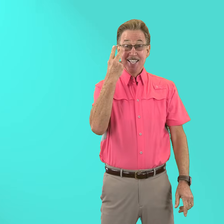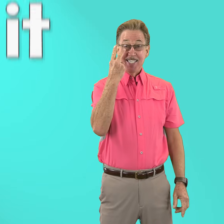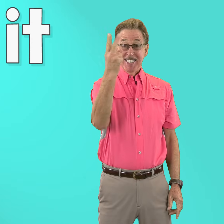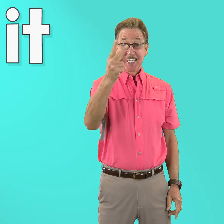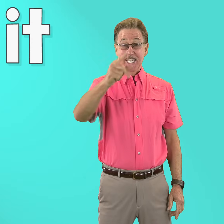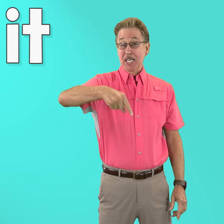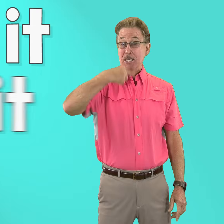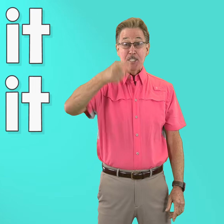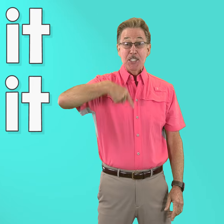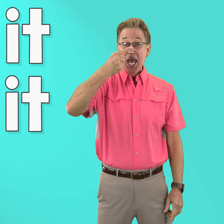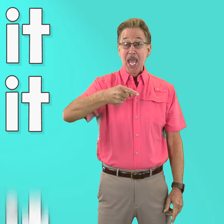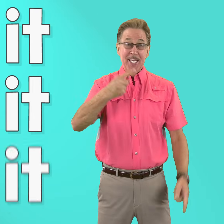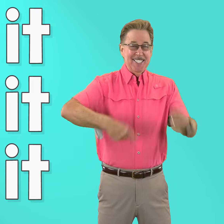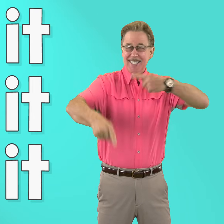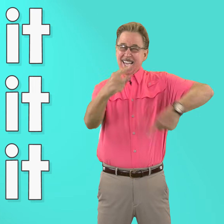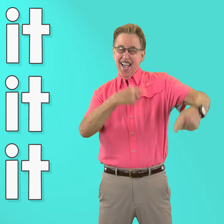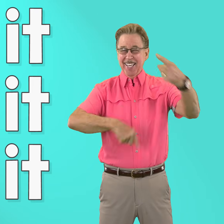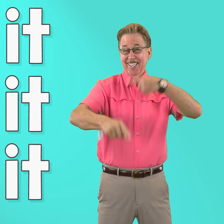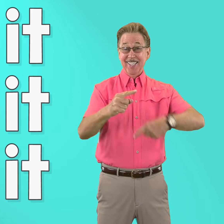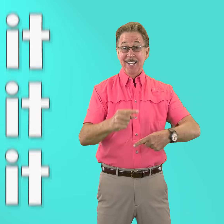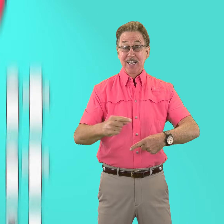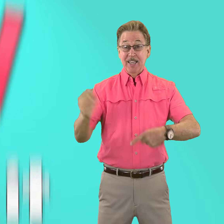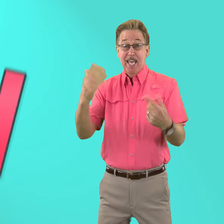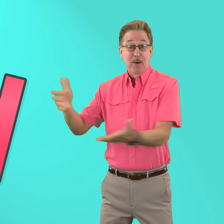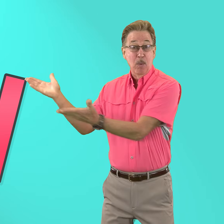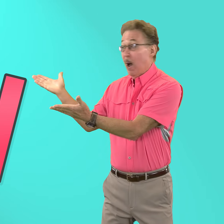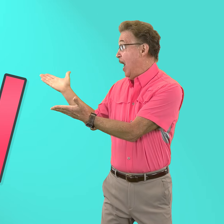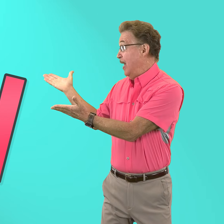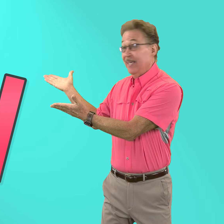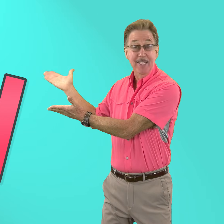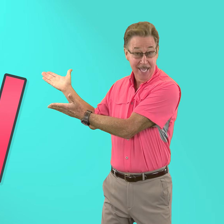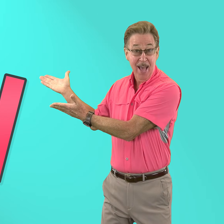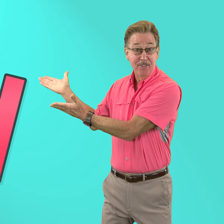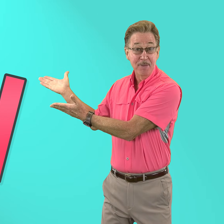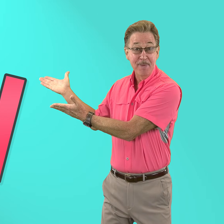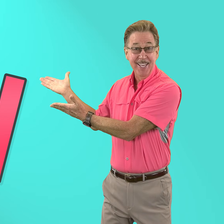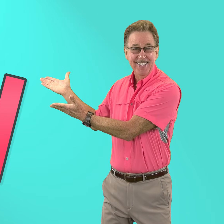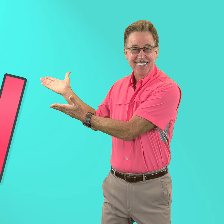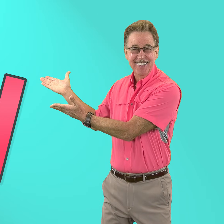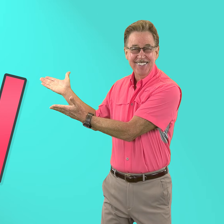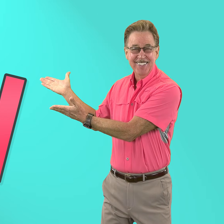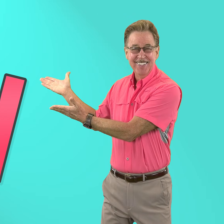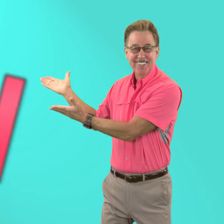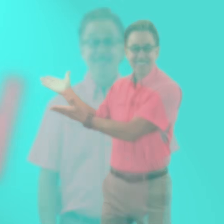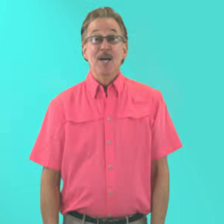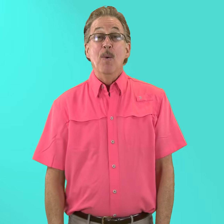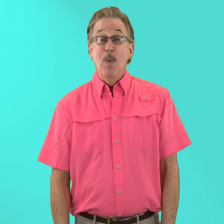See it, Say it Sign it Letter Y y in the alphabet